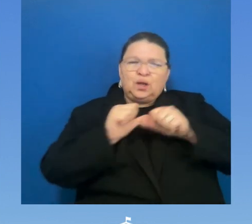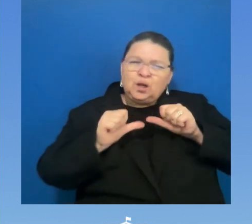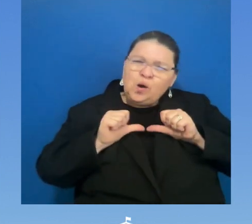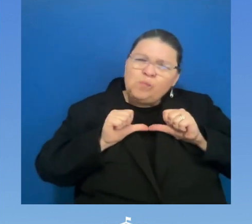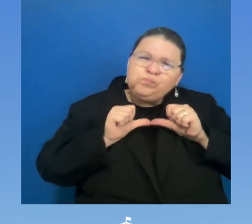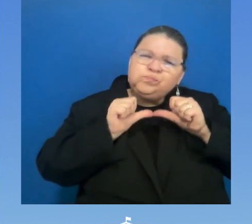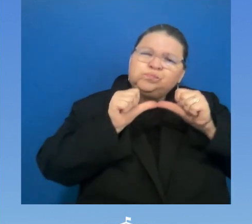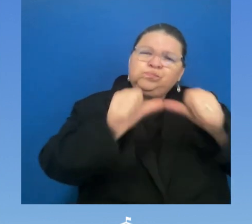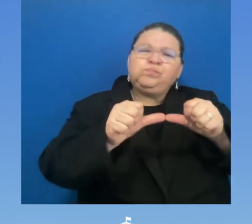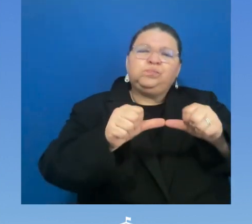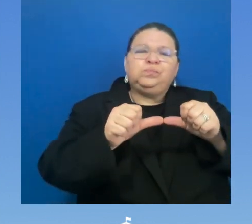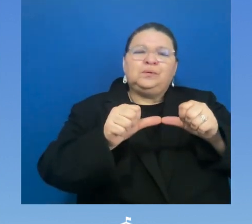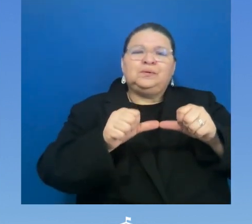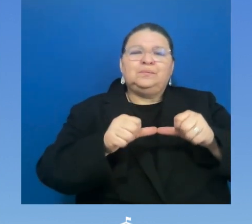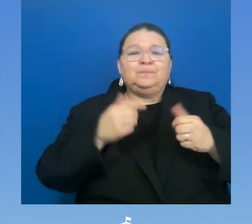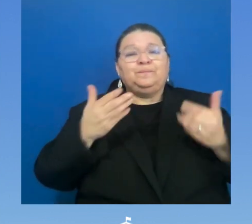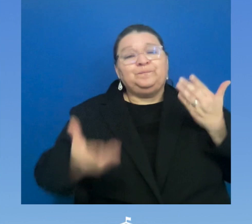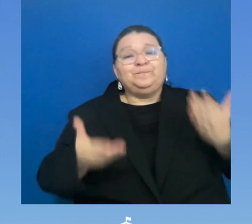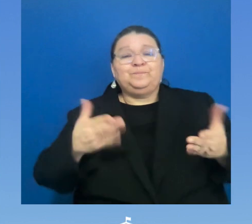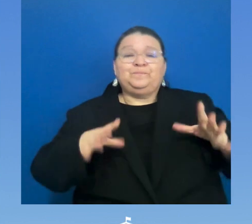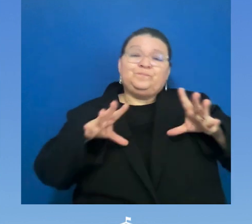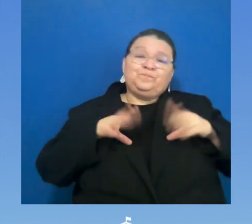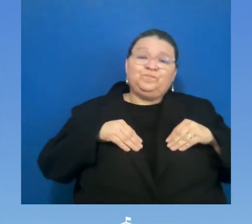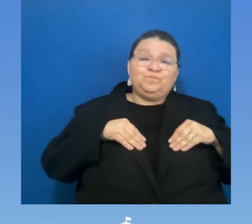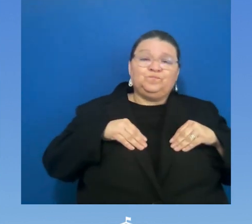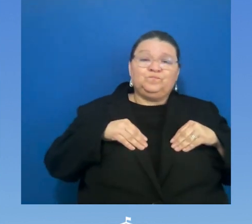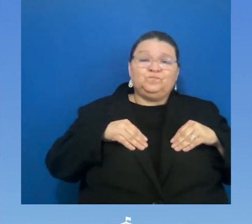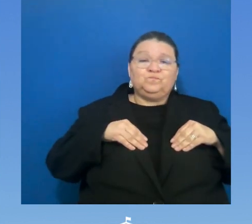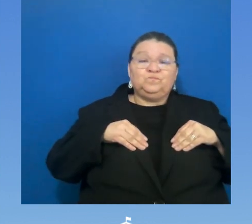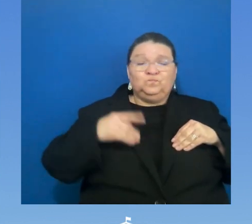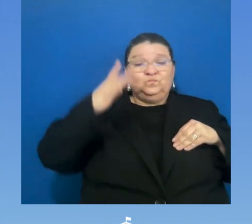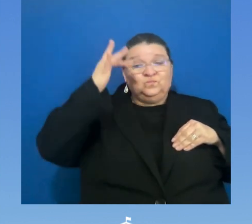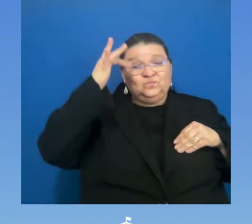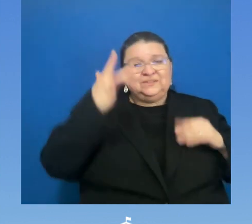But I didn't give up. I kept fighting. And finally, in 2009,